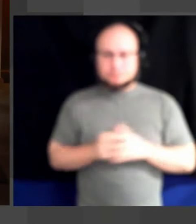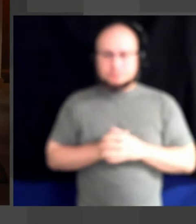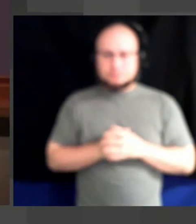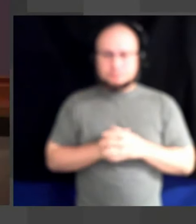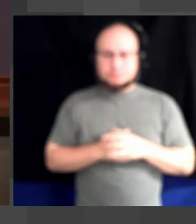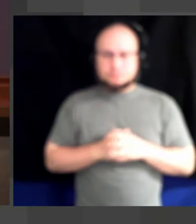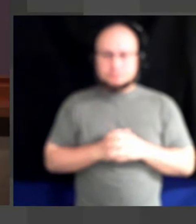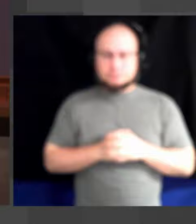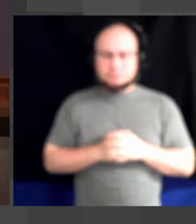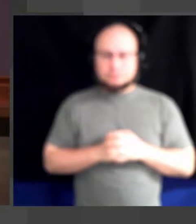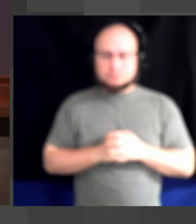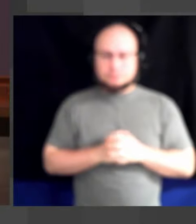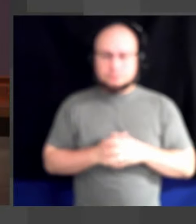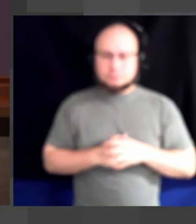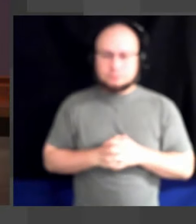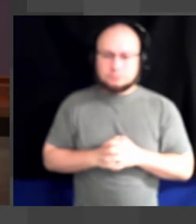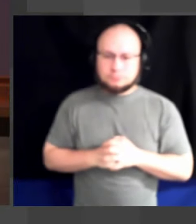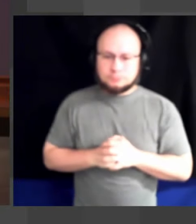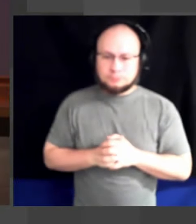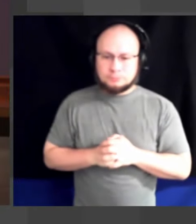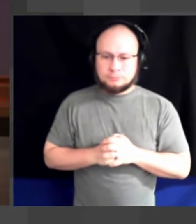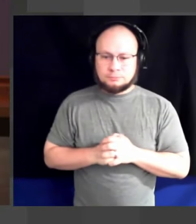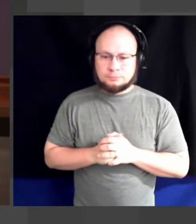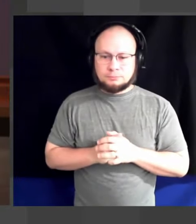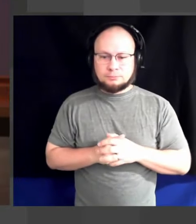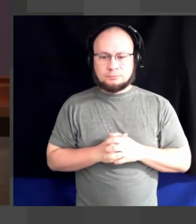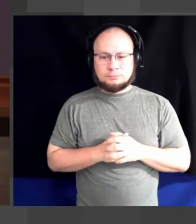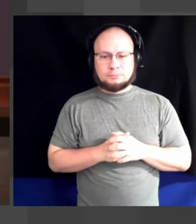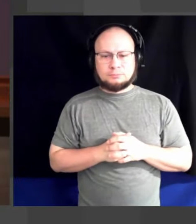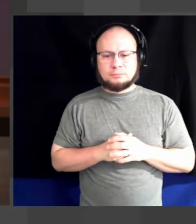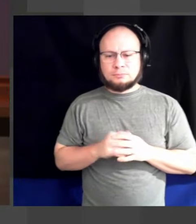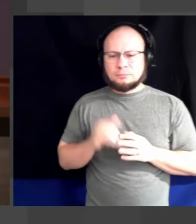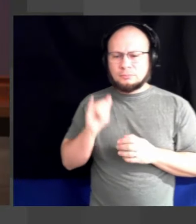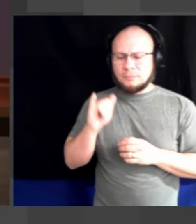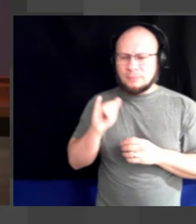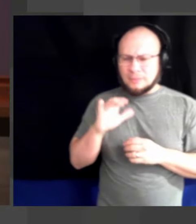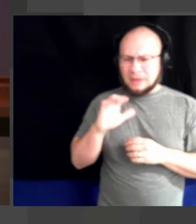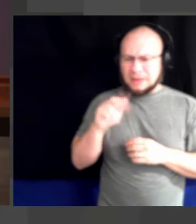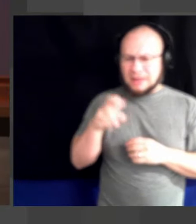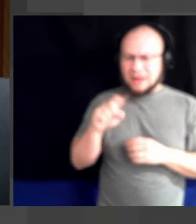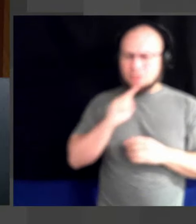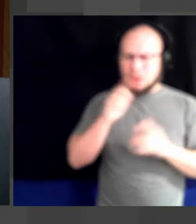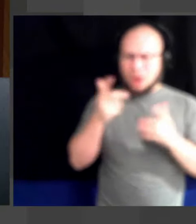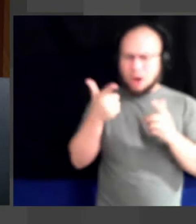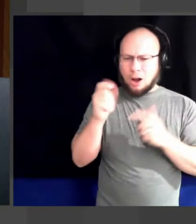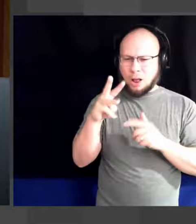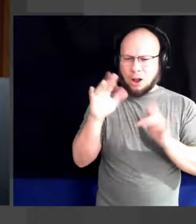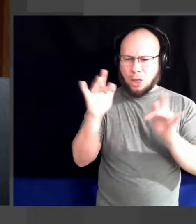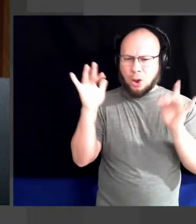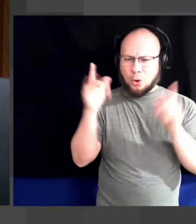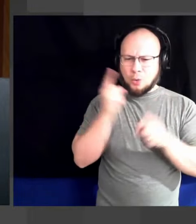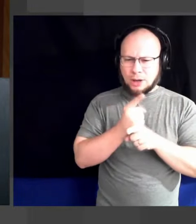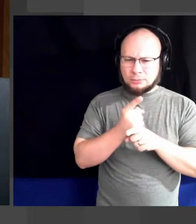SO YOU CAN BE VERY CREATIVE. THAT IS SO AWESOME AND THE